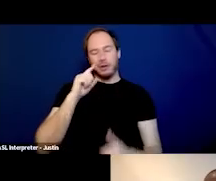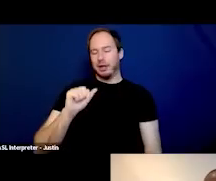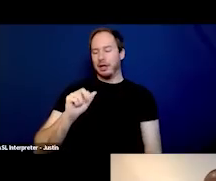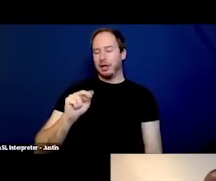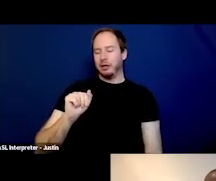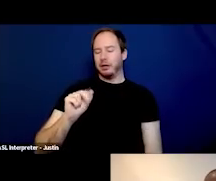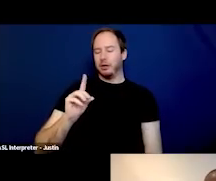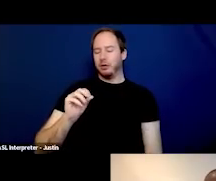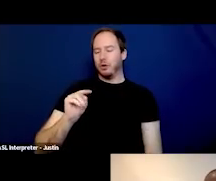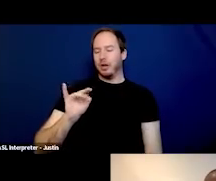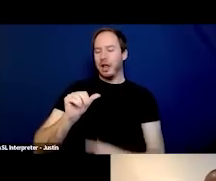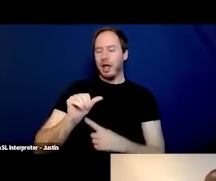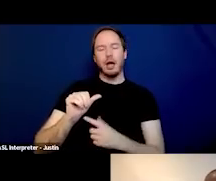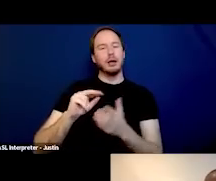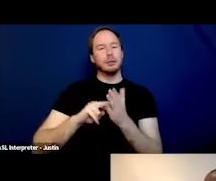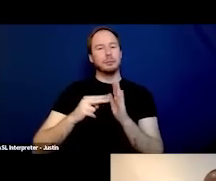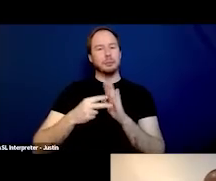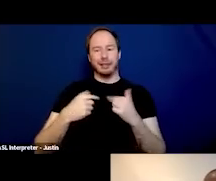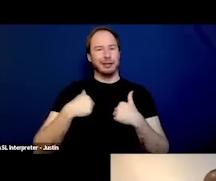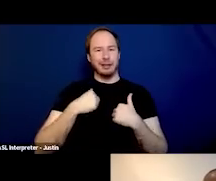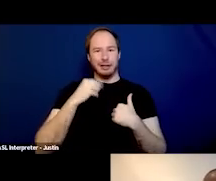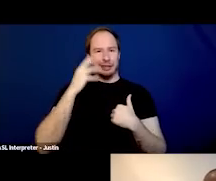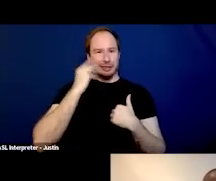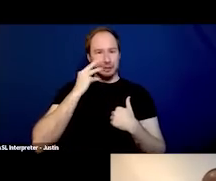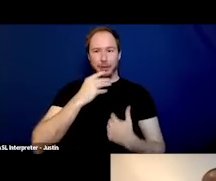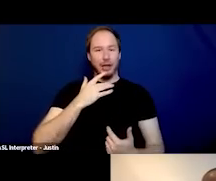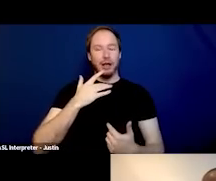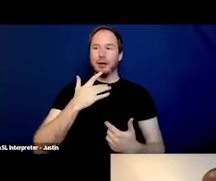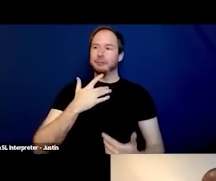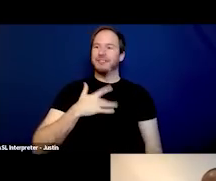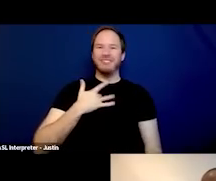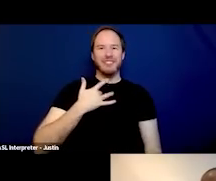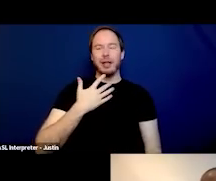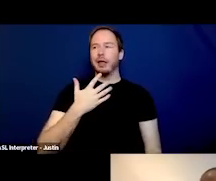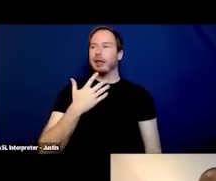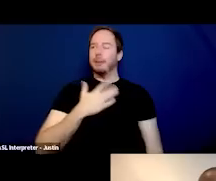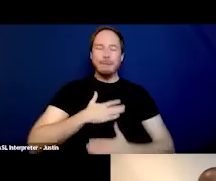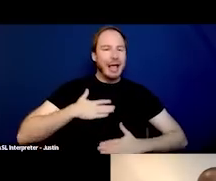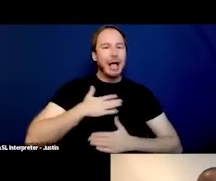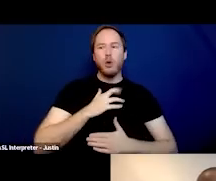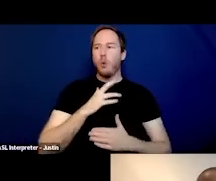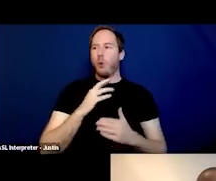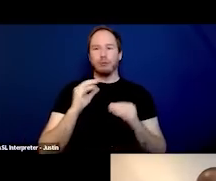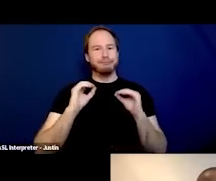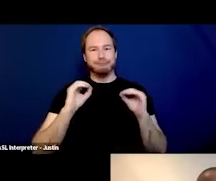which is a state where someone doesn't experience pleasure or enjoyment in the activities that they used to enjoy and participate in.